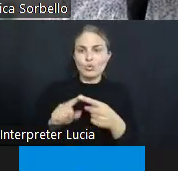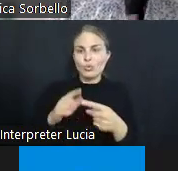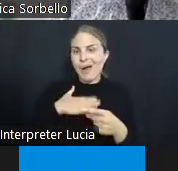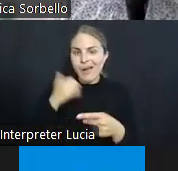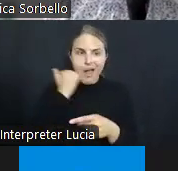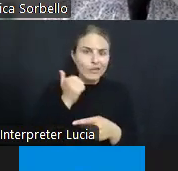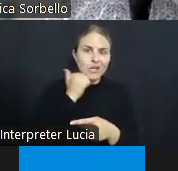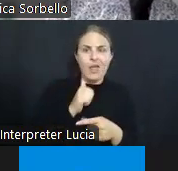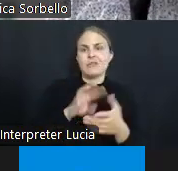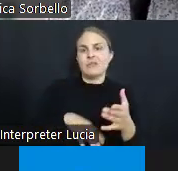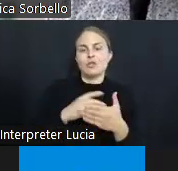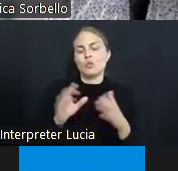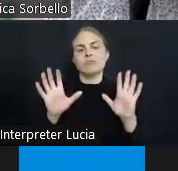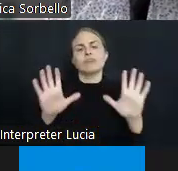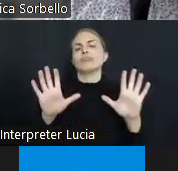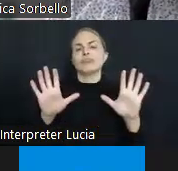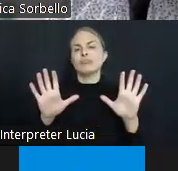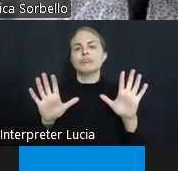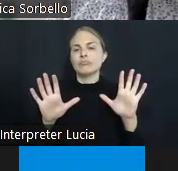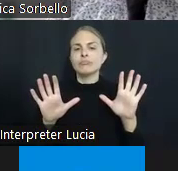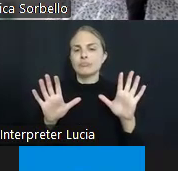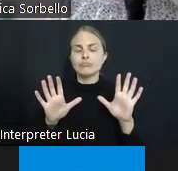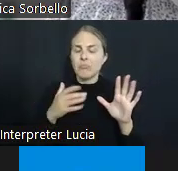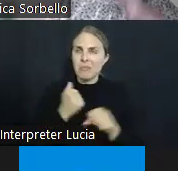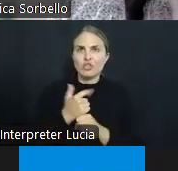shutting down a bit. I don't want that to happen.